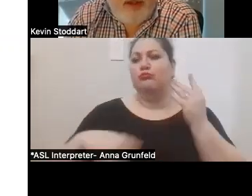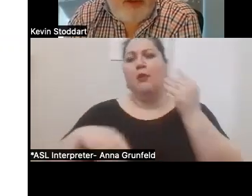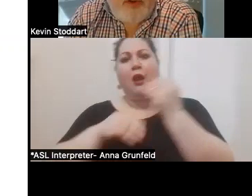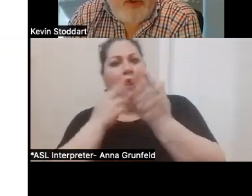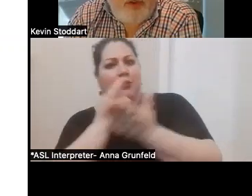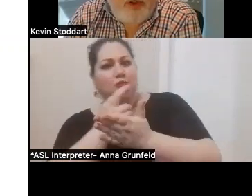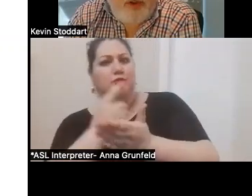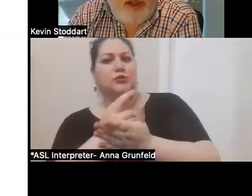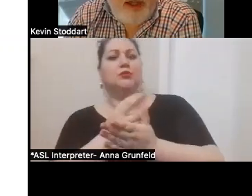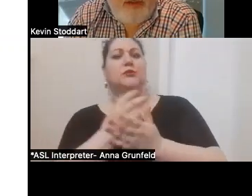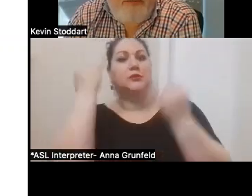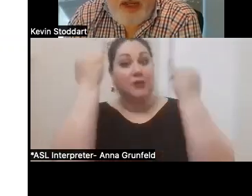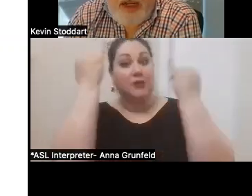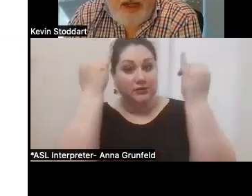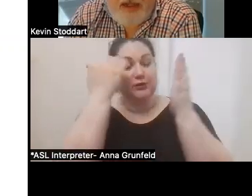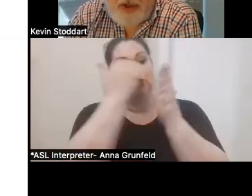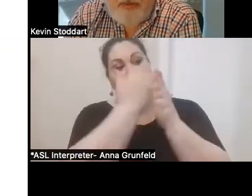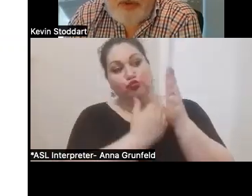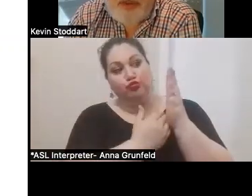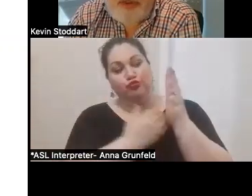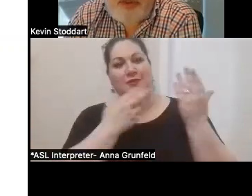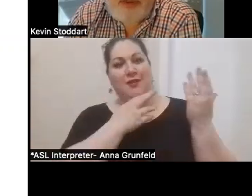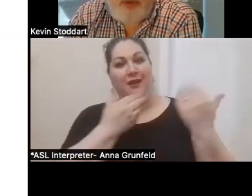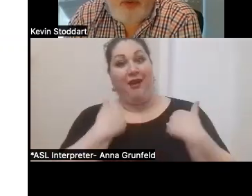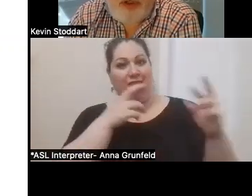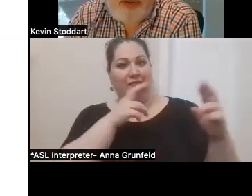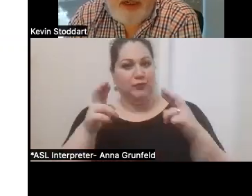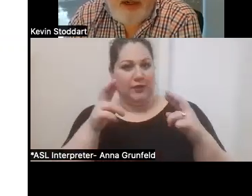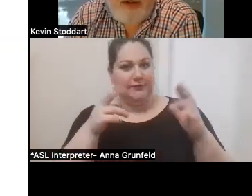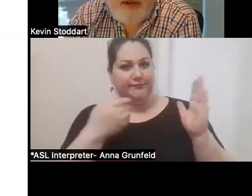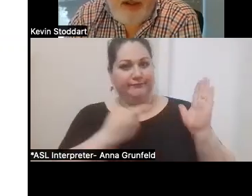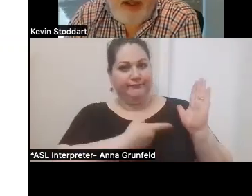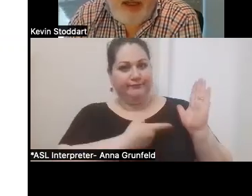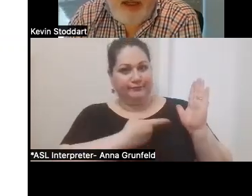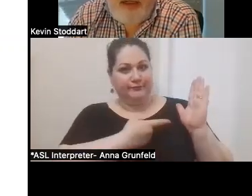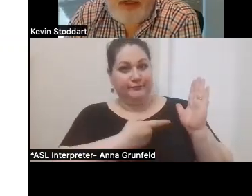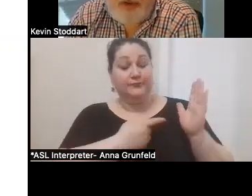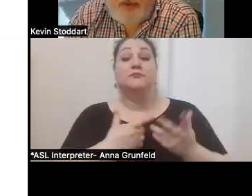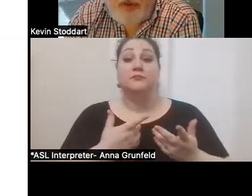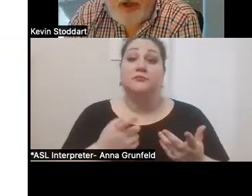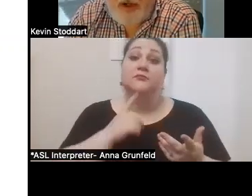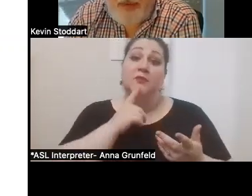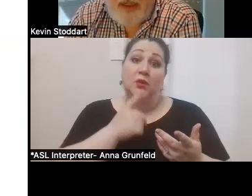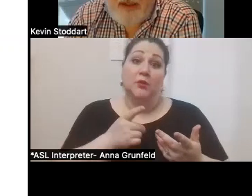So, we're looking at many services and supports here, individual therapy,